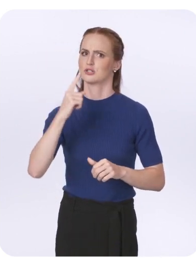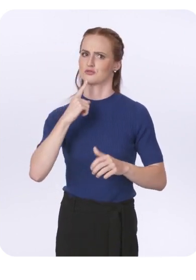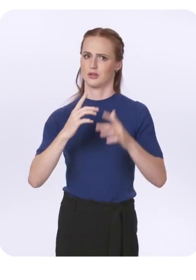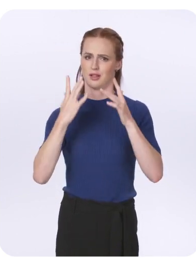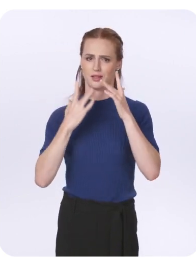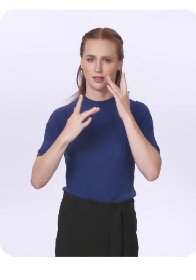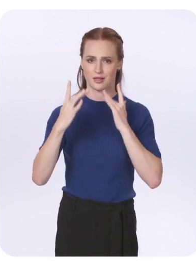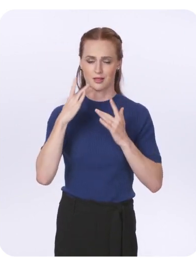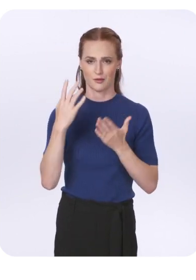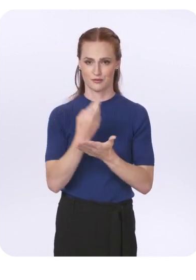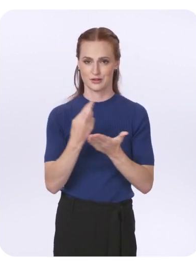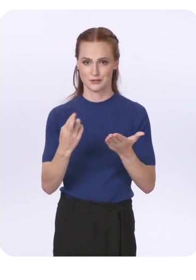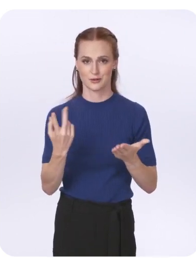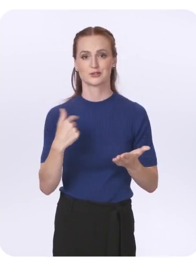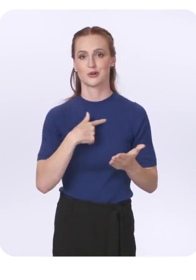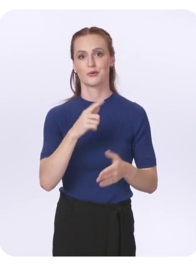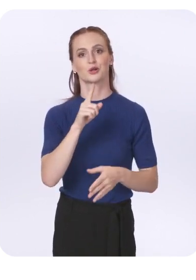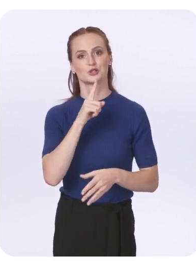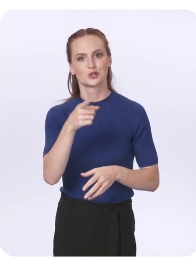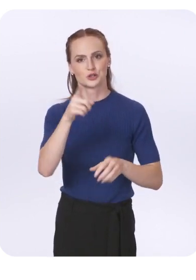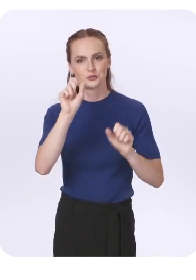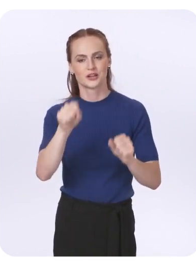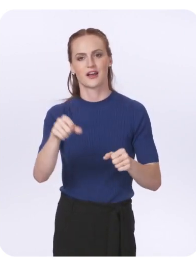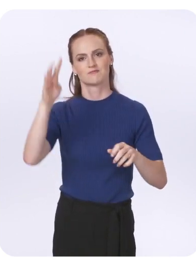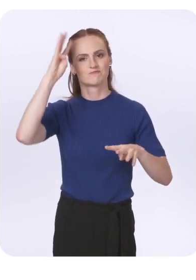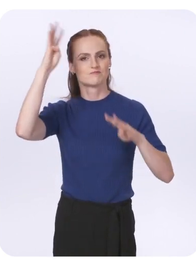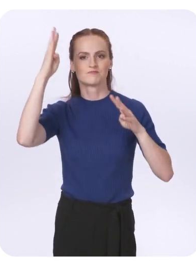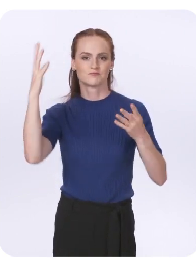we’re sure there’s no shortage of ways for you developers to utilize it.